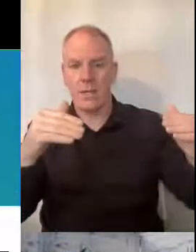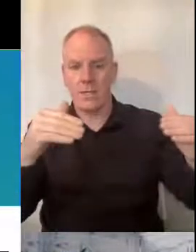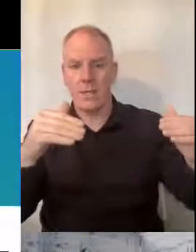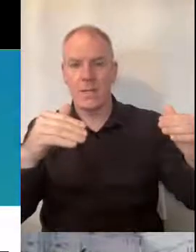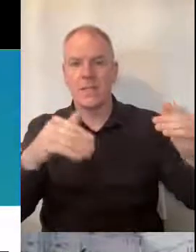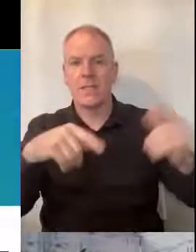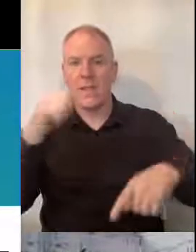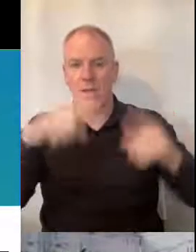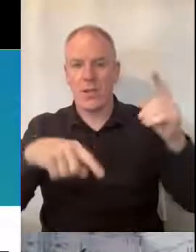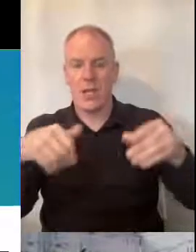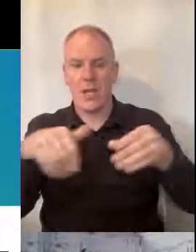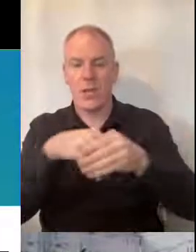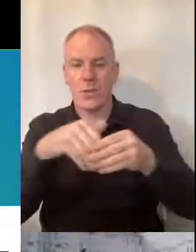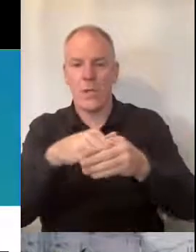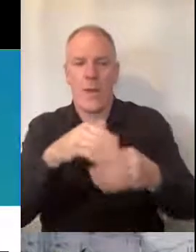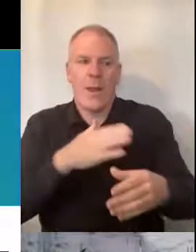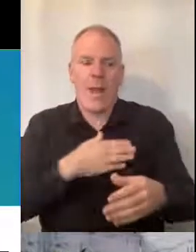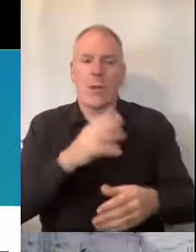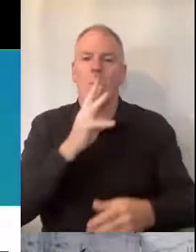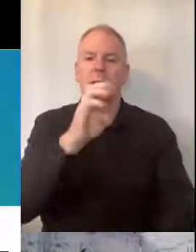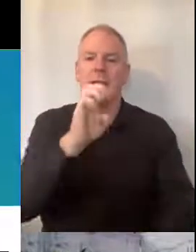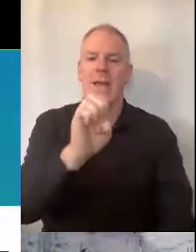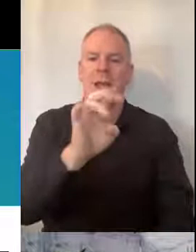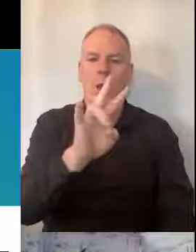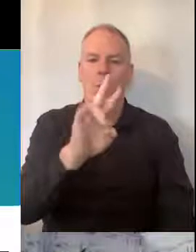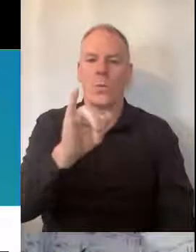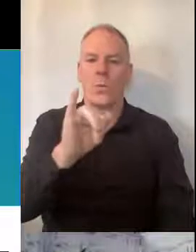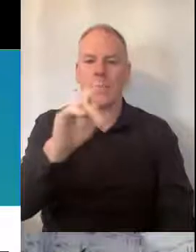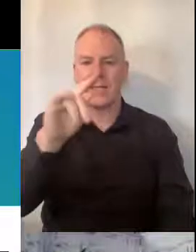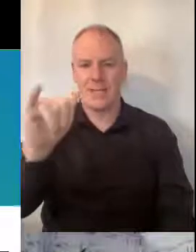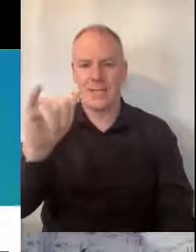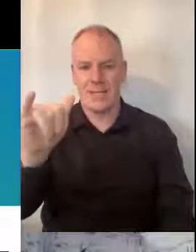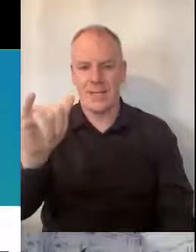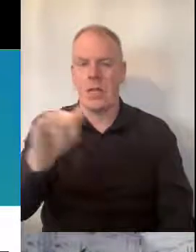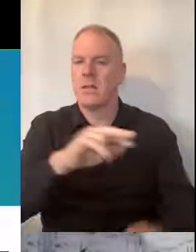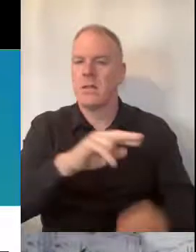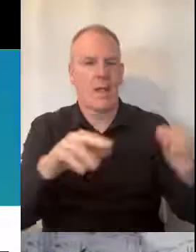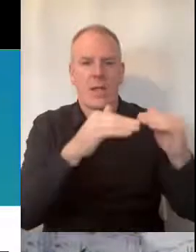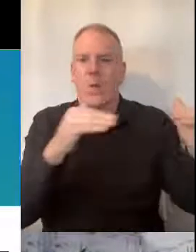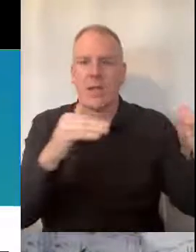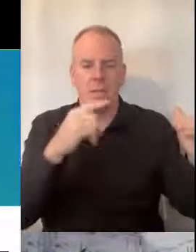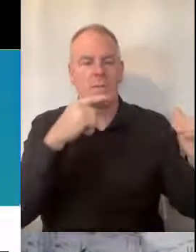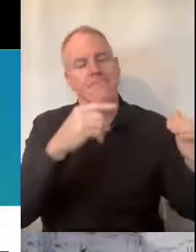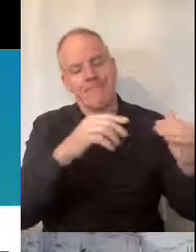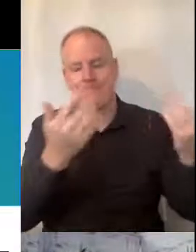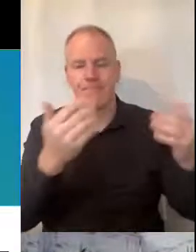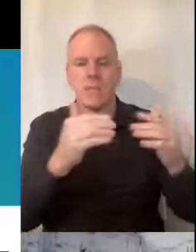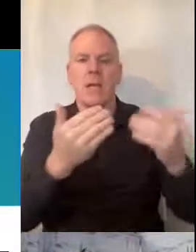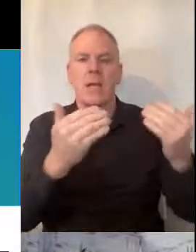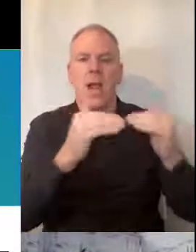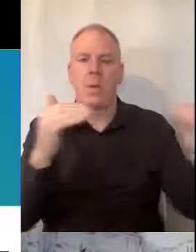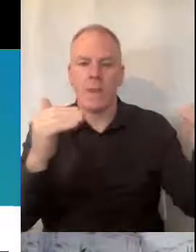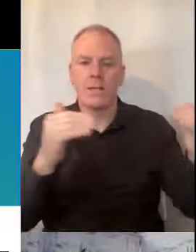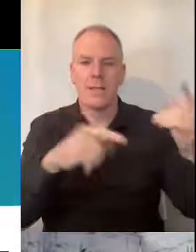for obvious reasons, but the term that is used in most universities is equality, diversity and inclusion.